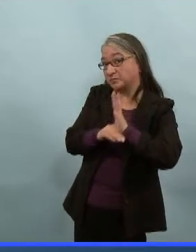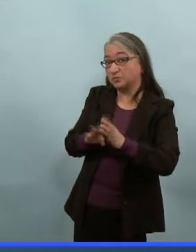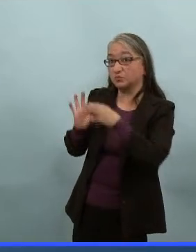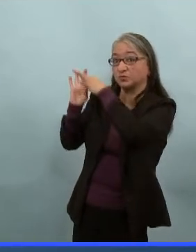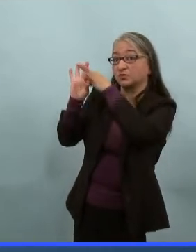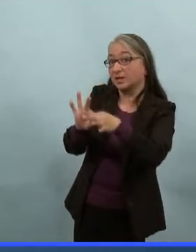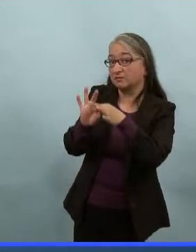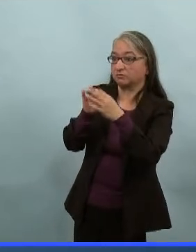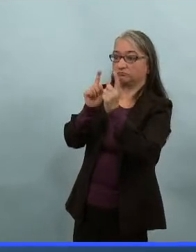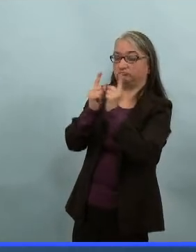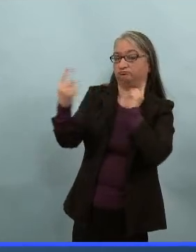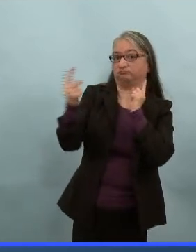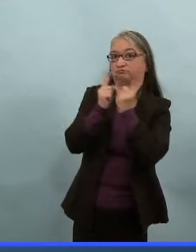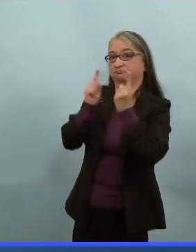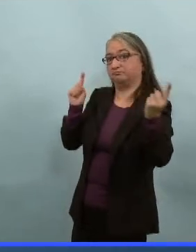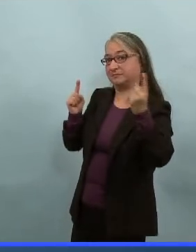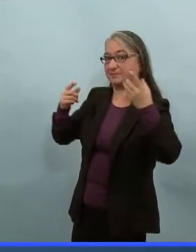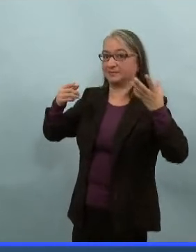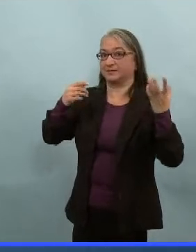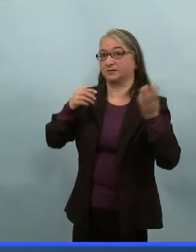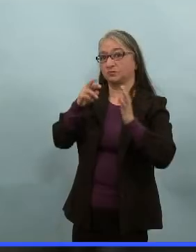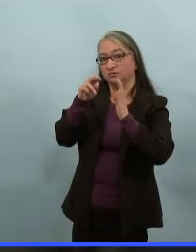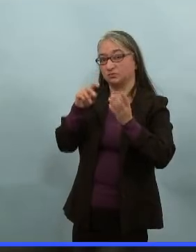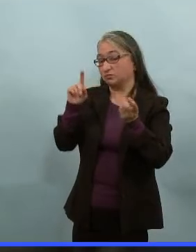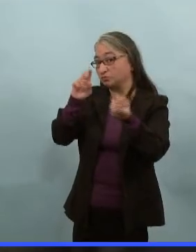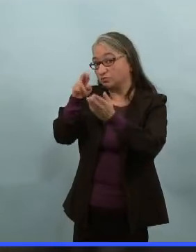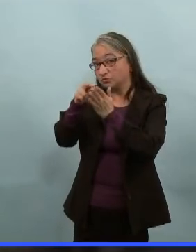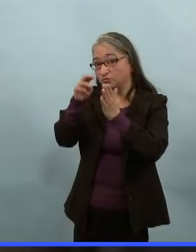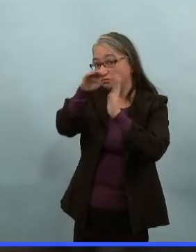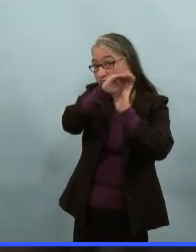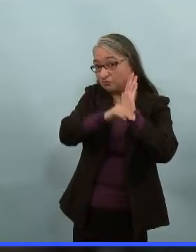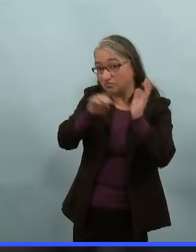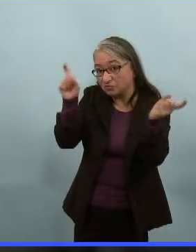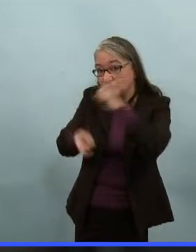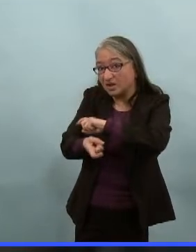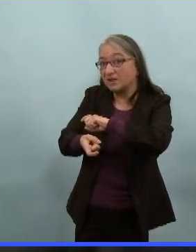home with work yeah so at the present time i know we made that announcement yesterday